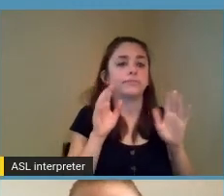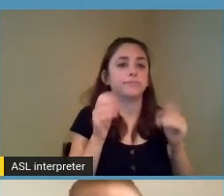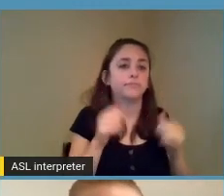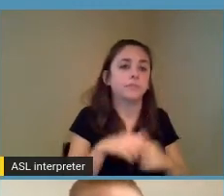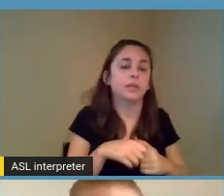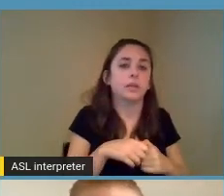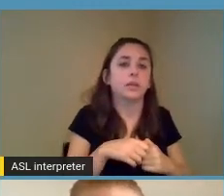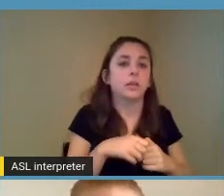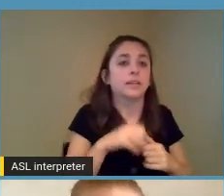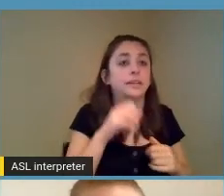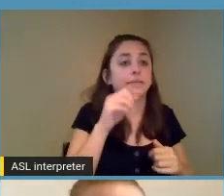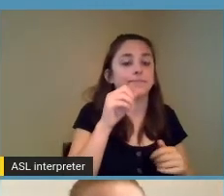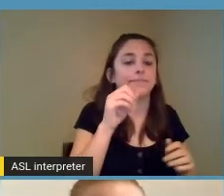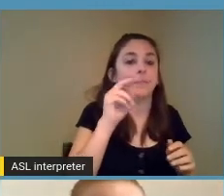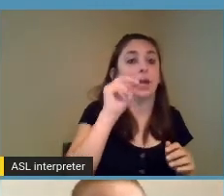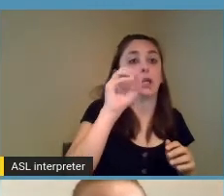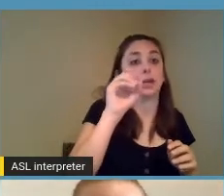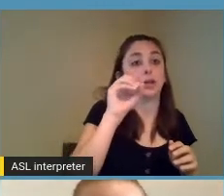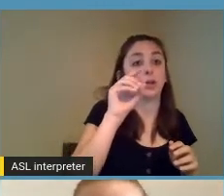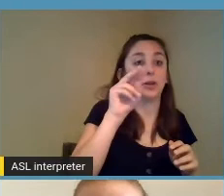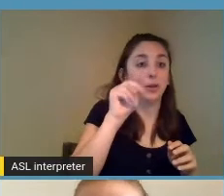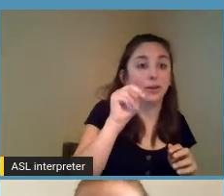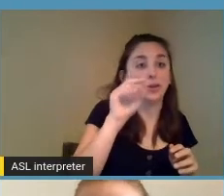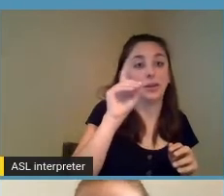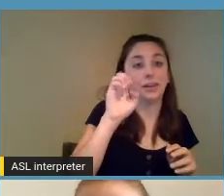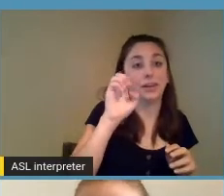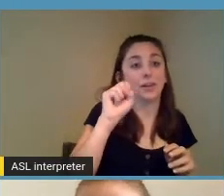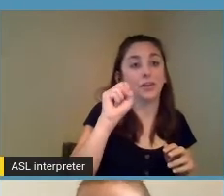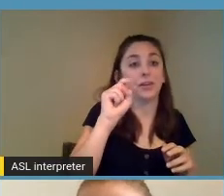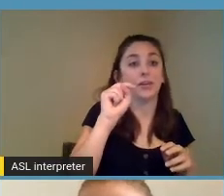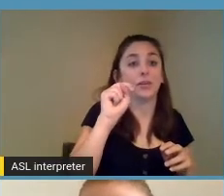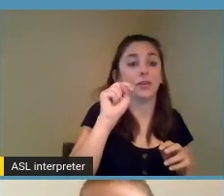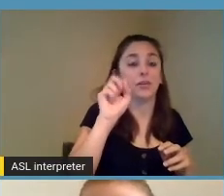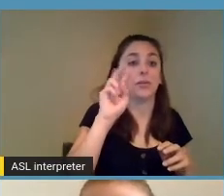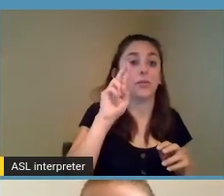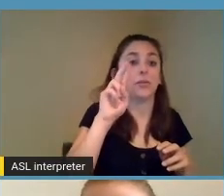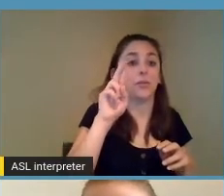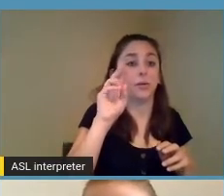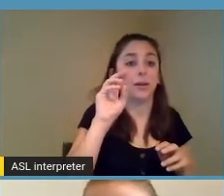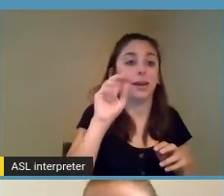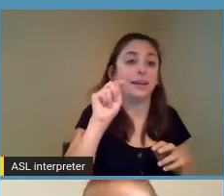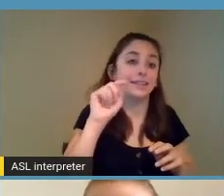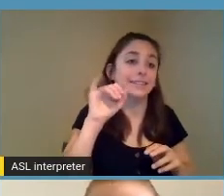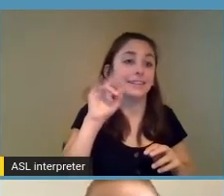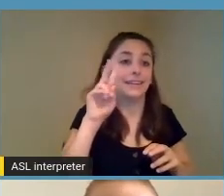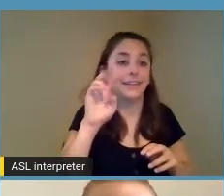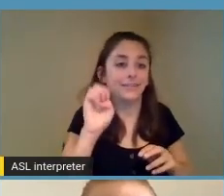is sorry it is a little jumping around a little confusing here let me get back to that. So